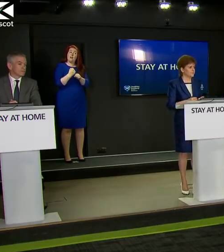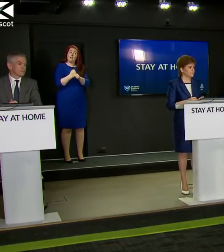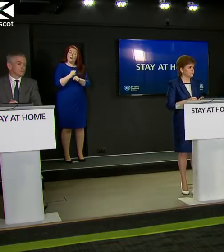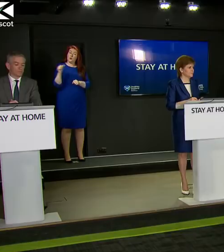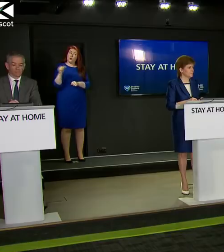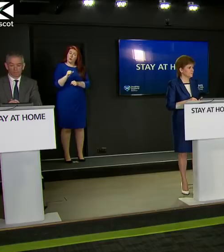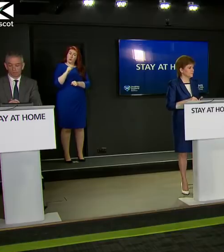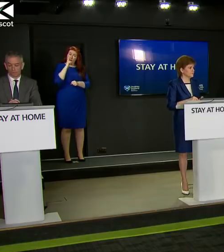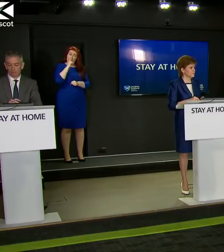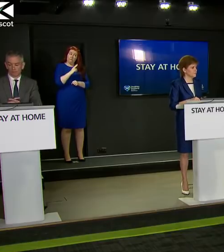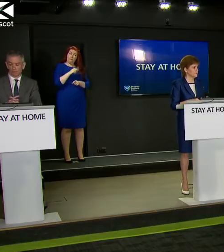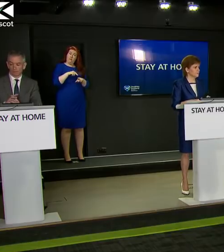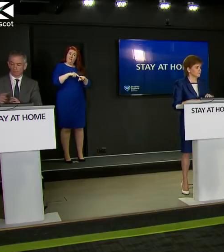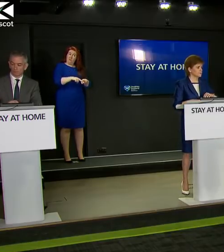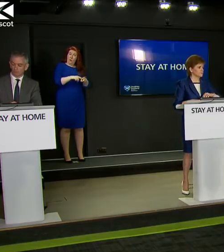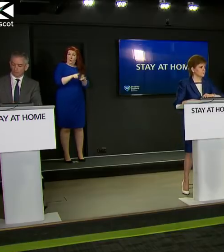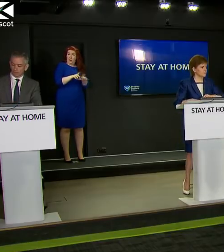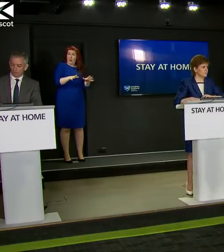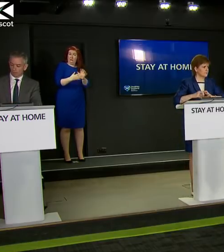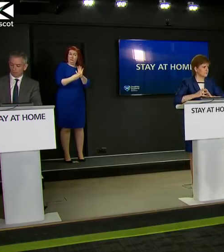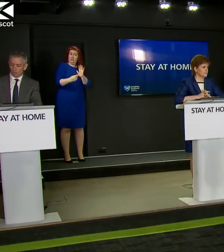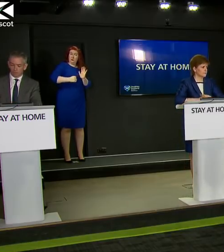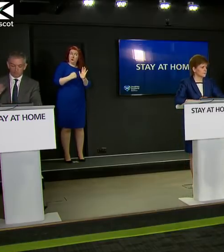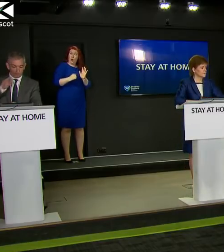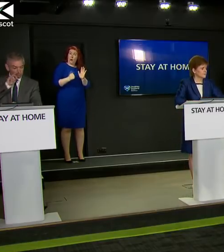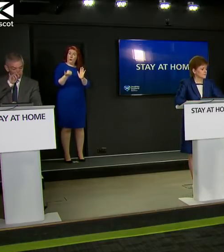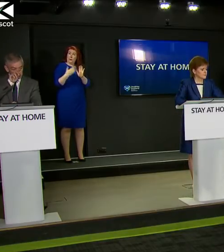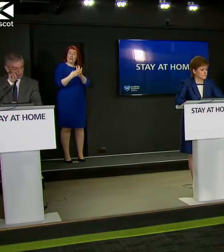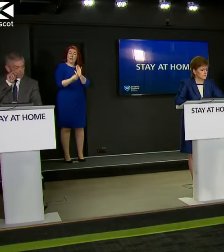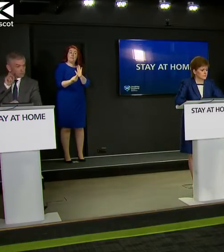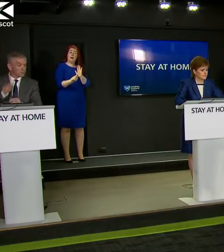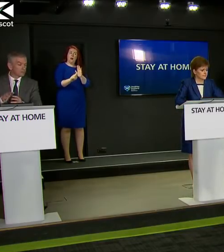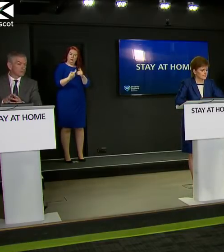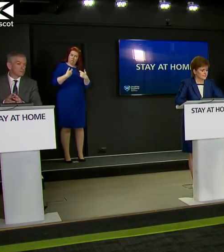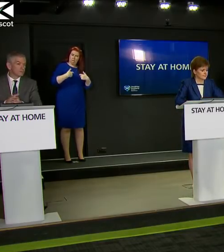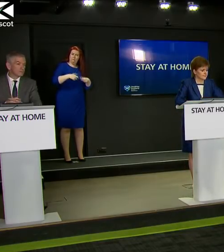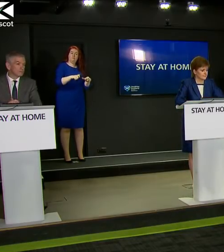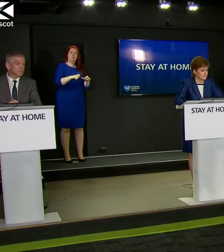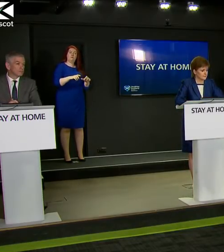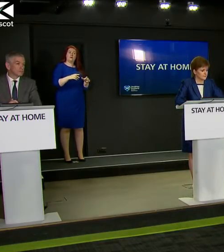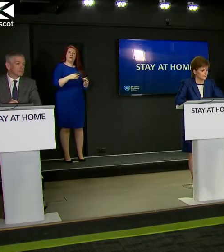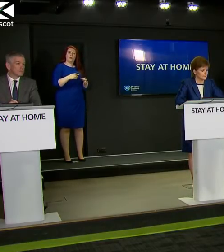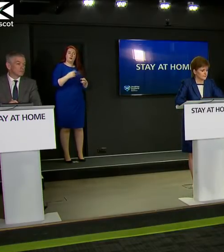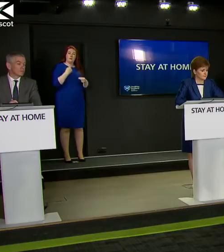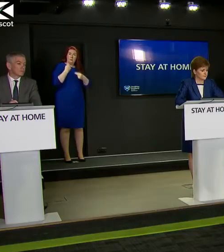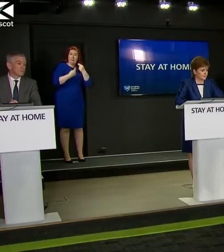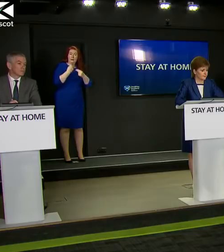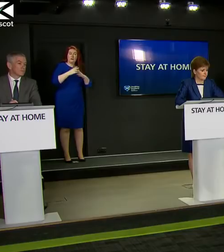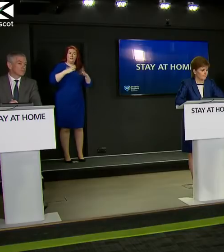following in your footsteps in continuing funding for free school meals provision throughout